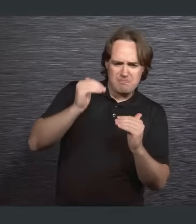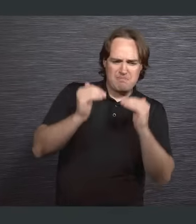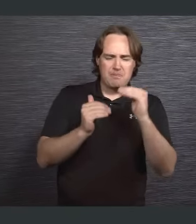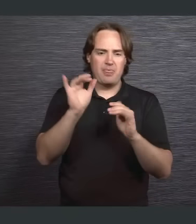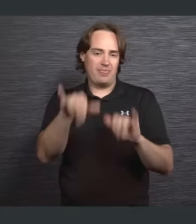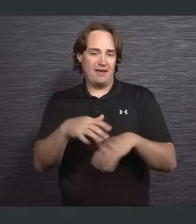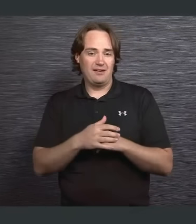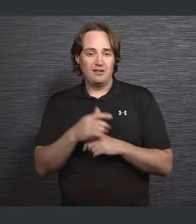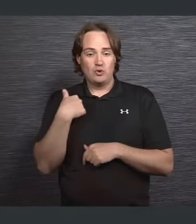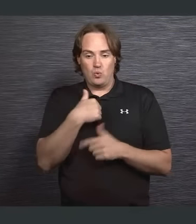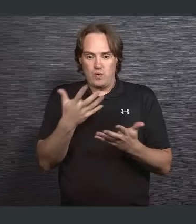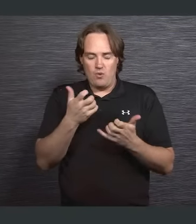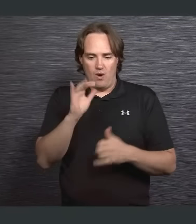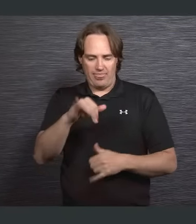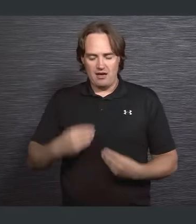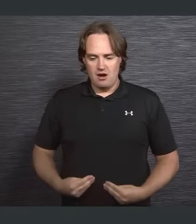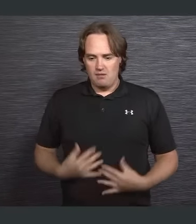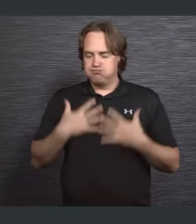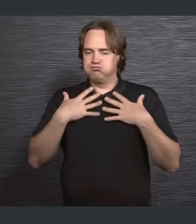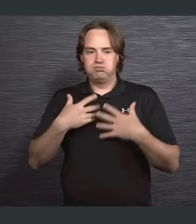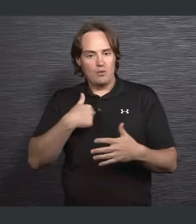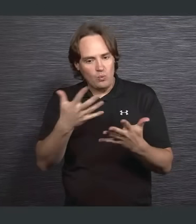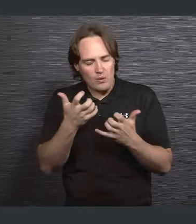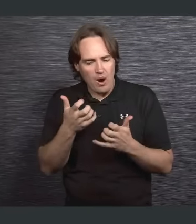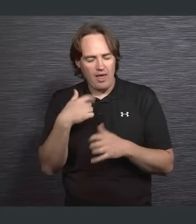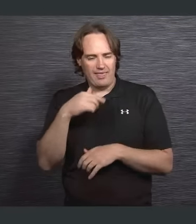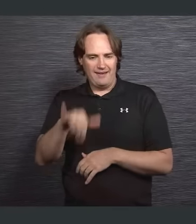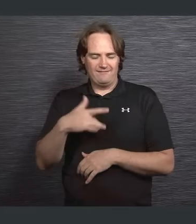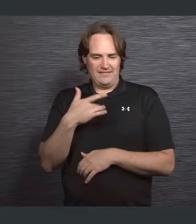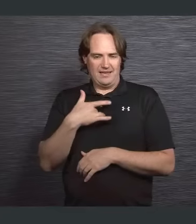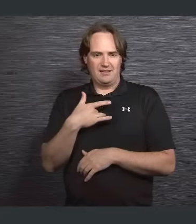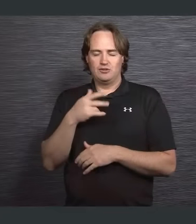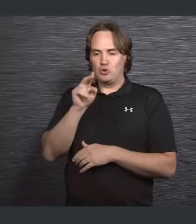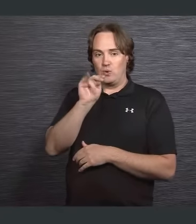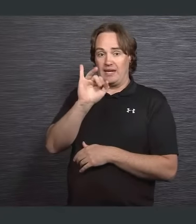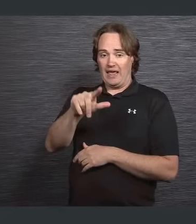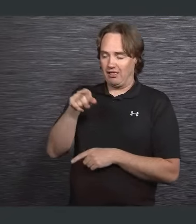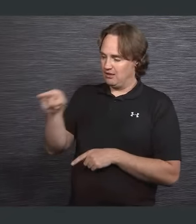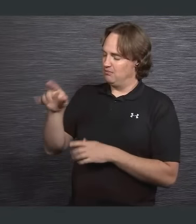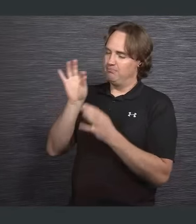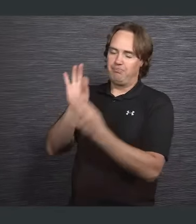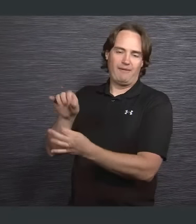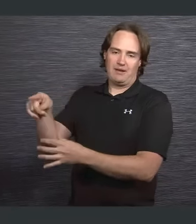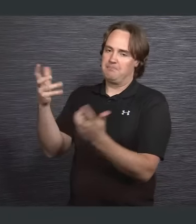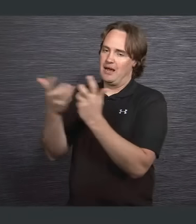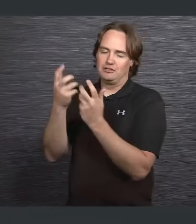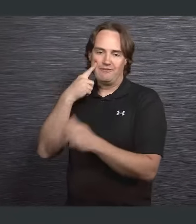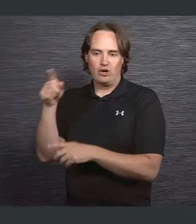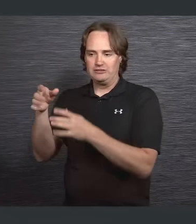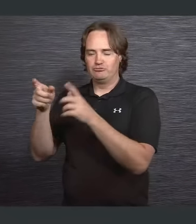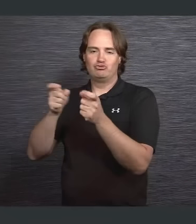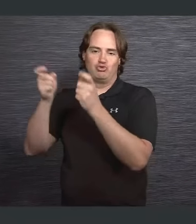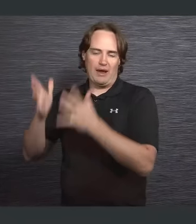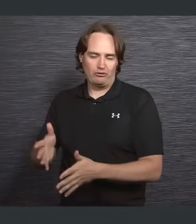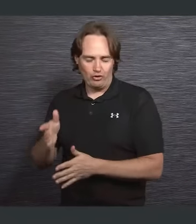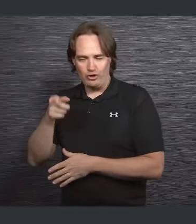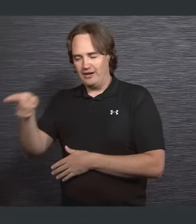the spirit and the energy of the game to be captured. And, again, Neill was the perfect filmmaker to do that and also a fan of the game, which helps.